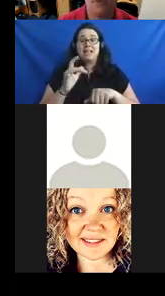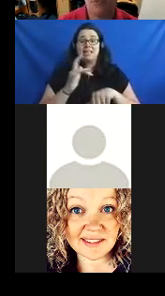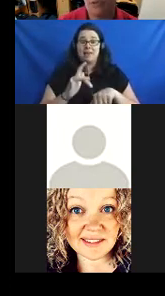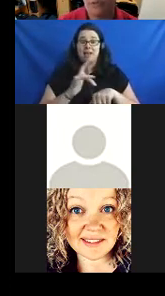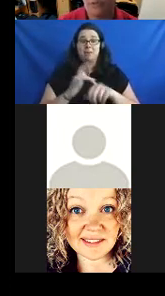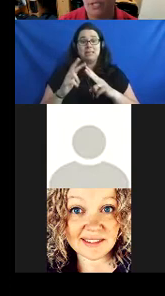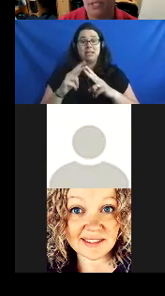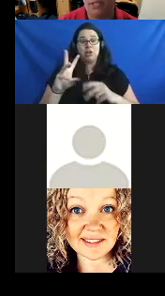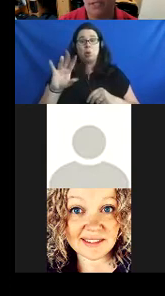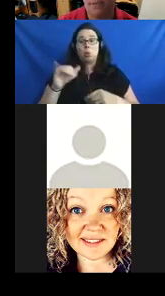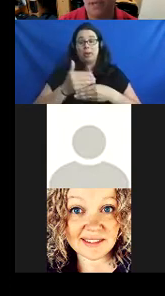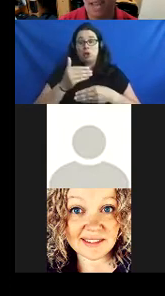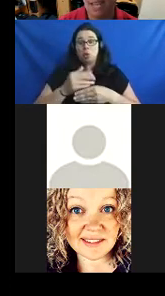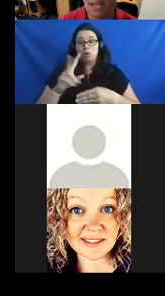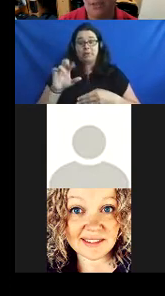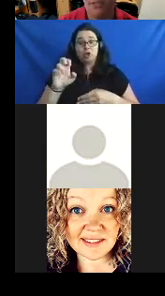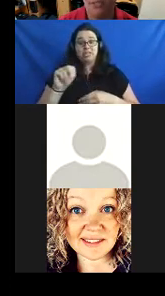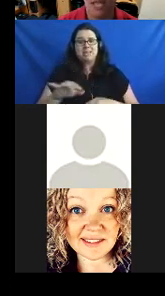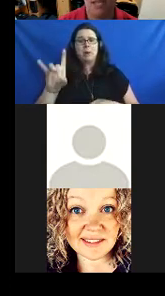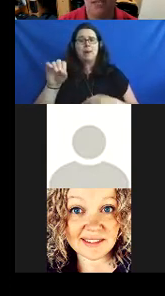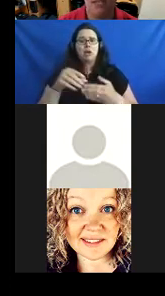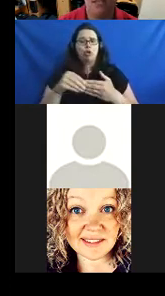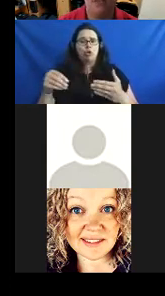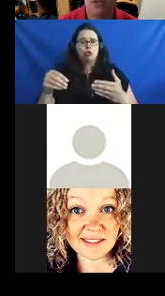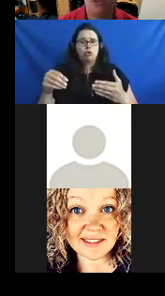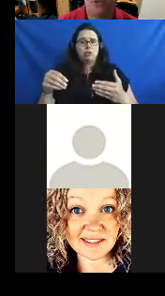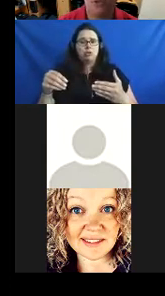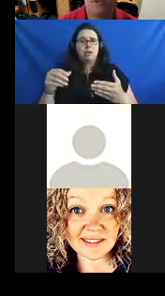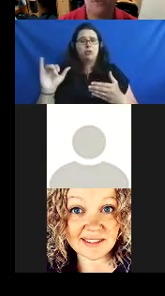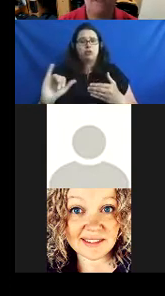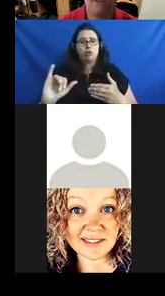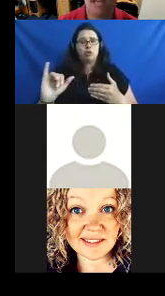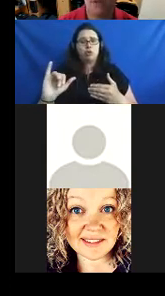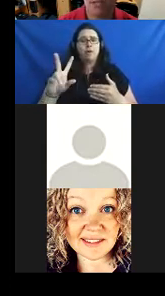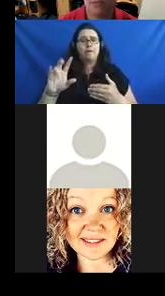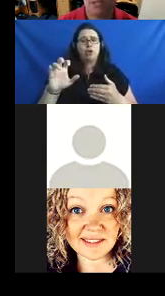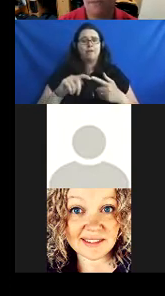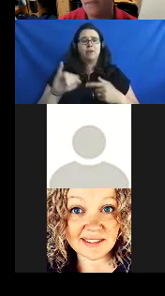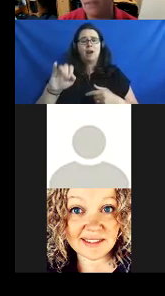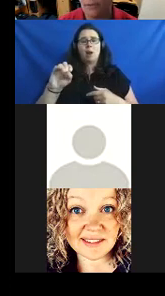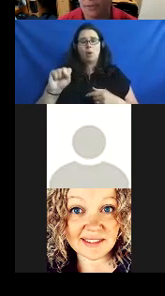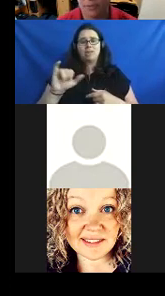IT'S AVAILABLE AS EITHER A WINDOWS VERSION THAT IS ABOUT $80. THERE IS ALSO A VERSION FOR iOS WHICH IS $5.